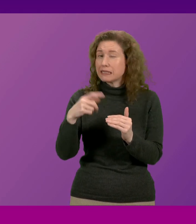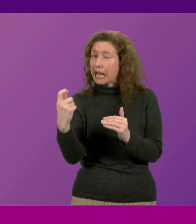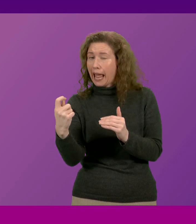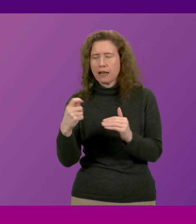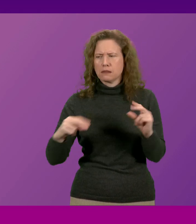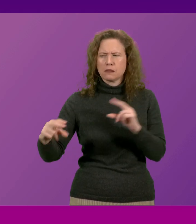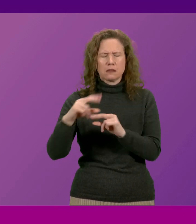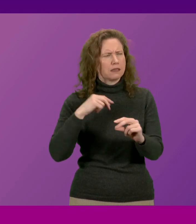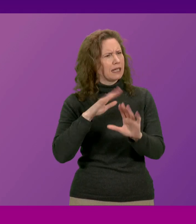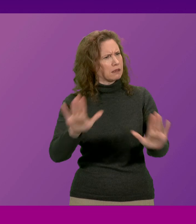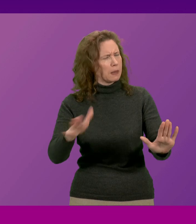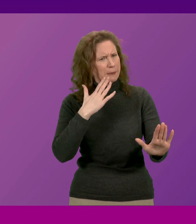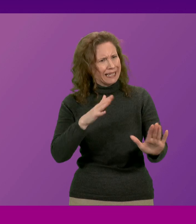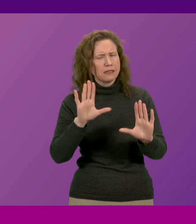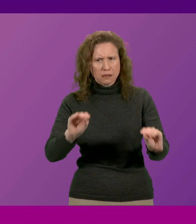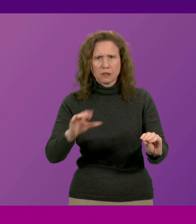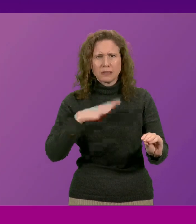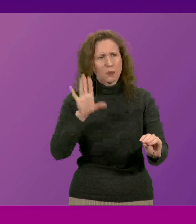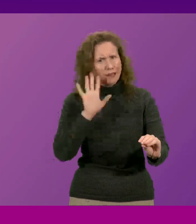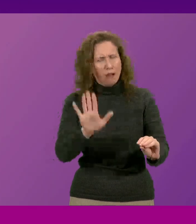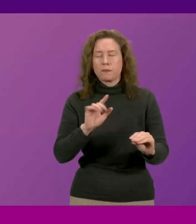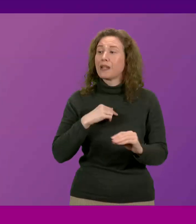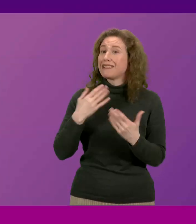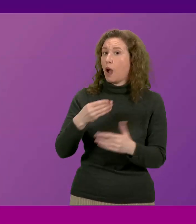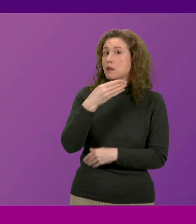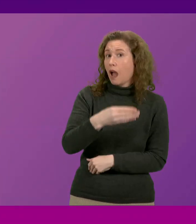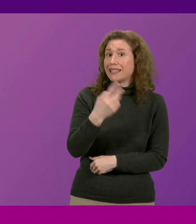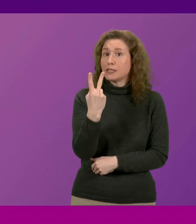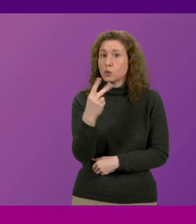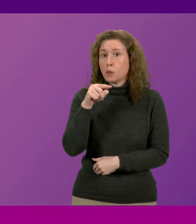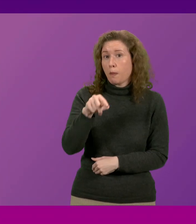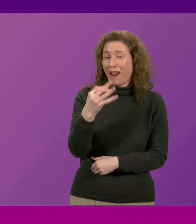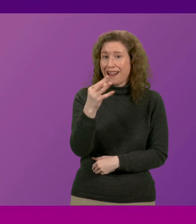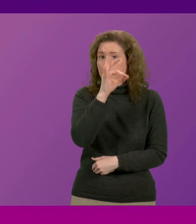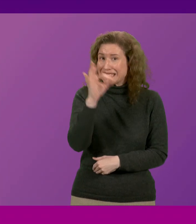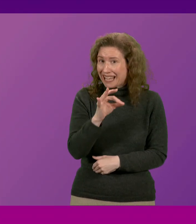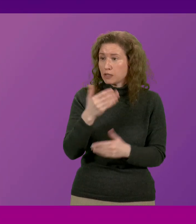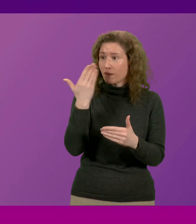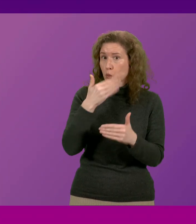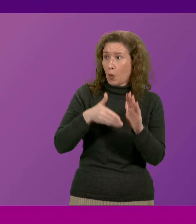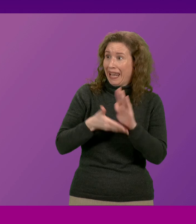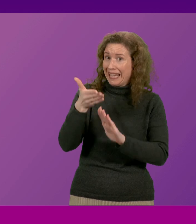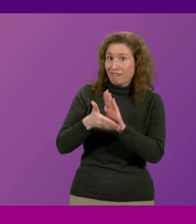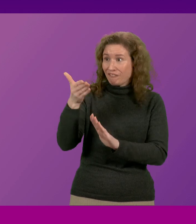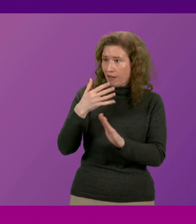Let us hear the First Minister. In 2022-23, 92.8 per cent of school leavers were in positive destinations nine months